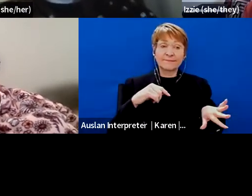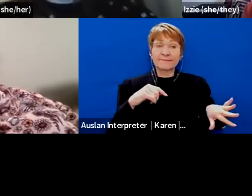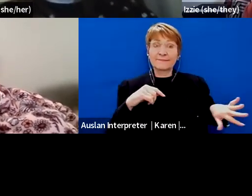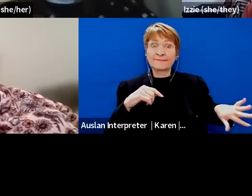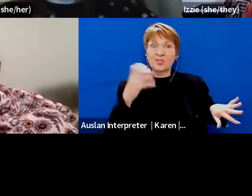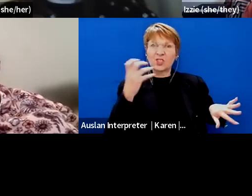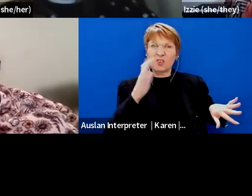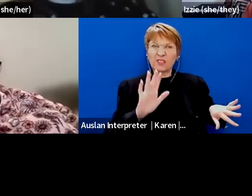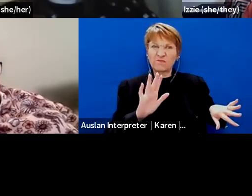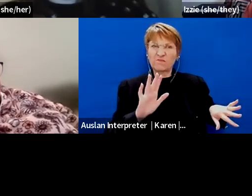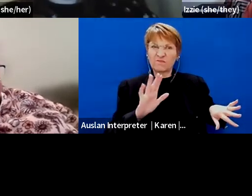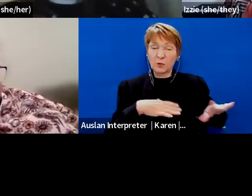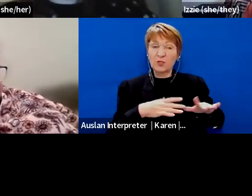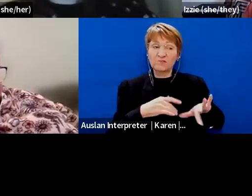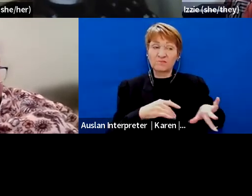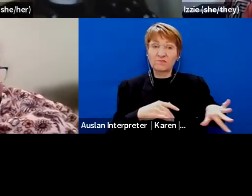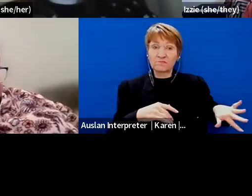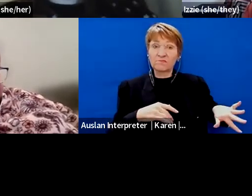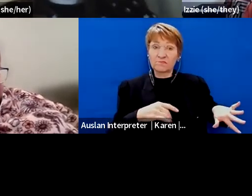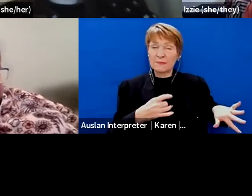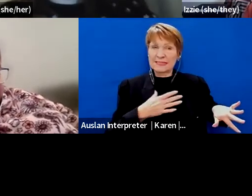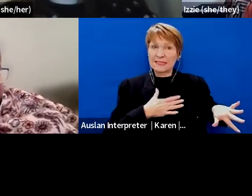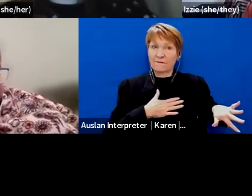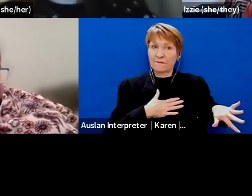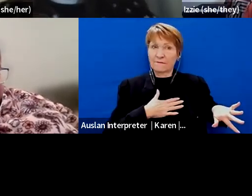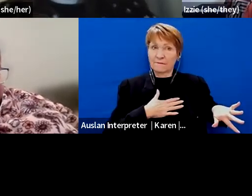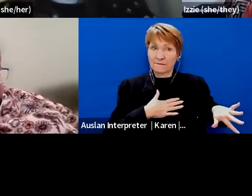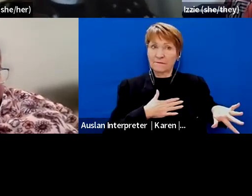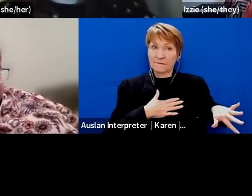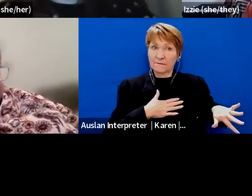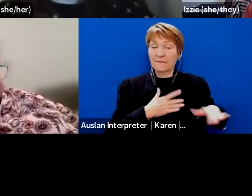Sorry.